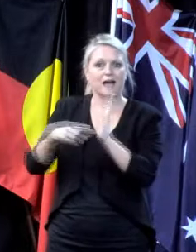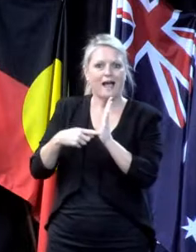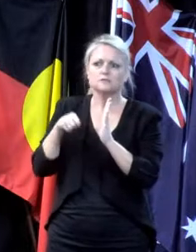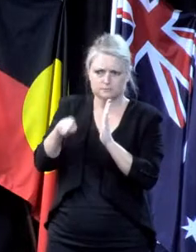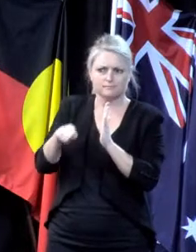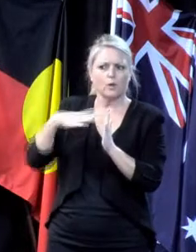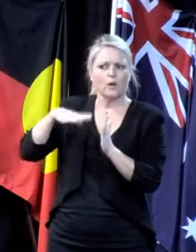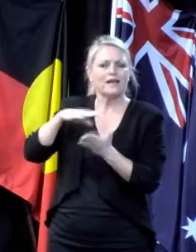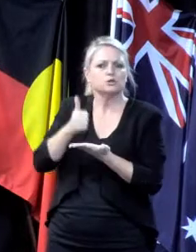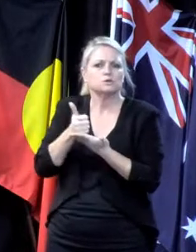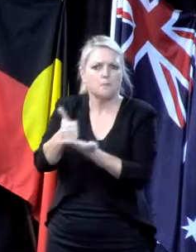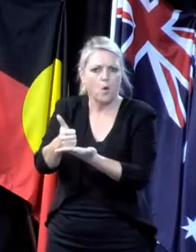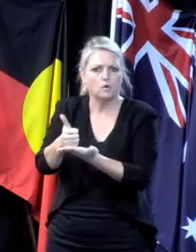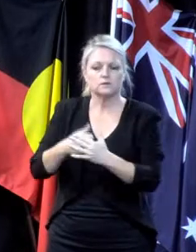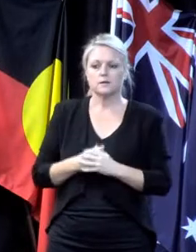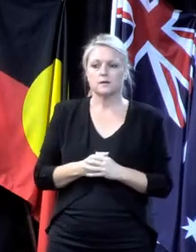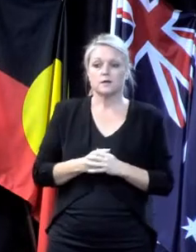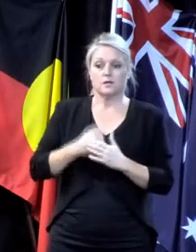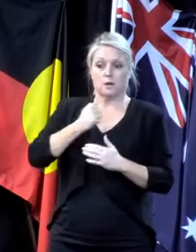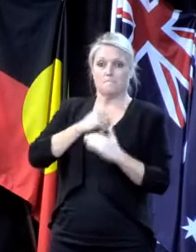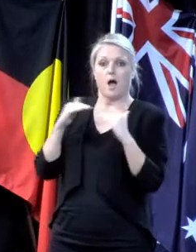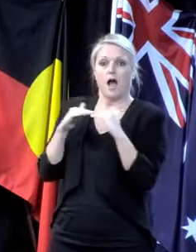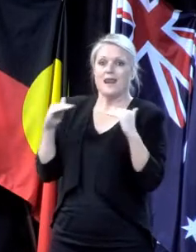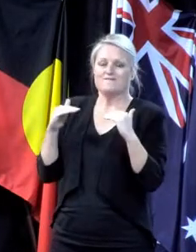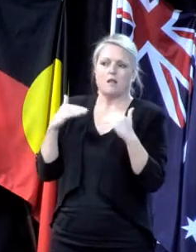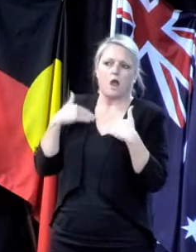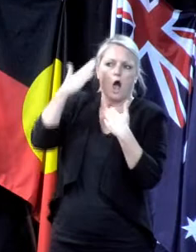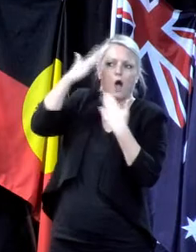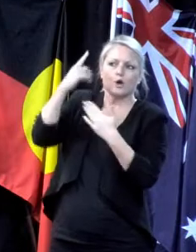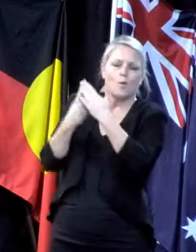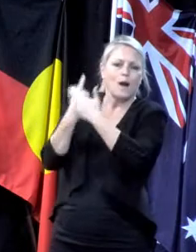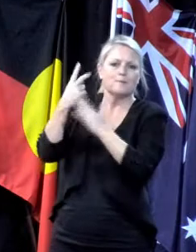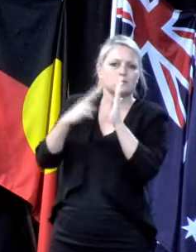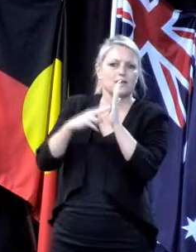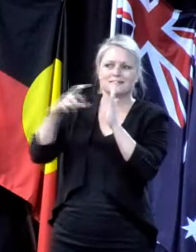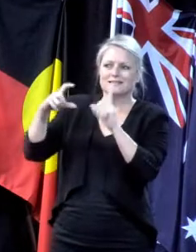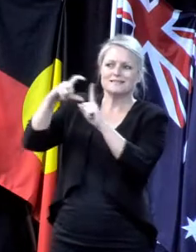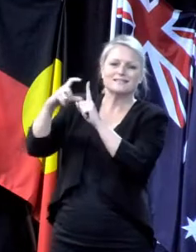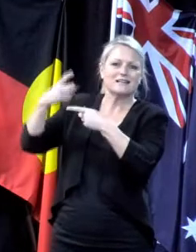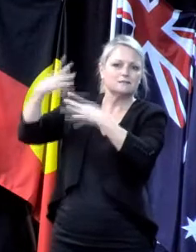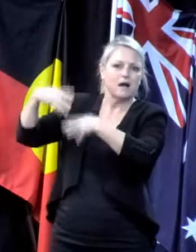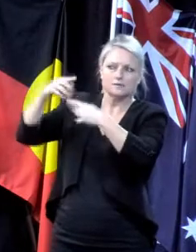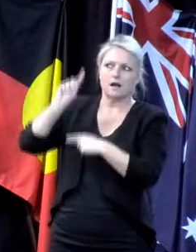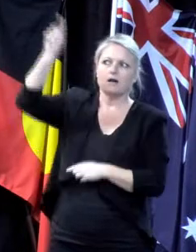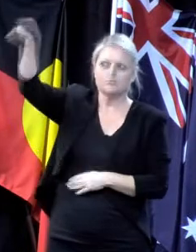what’s happening with the data with the NCCD and for resources, but I know what’s happening with the EAP. DR MELLIFONT: All right, OK.